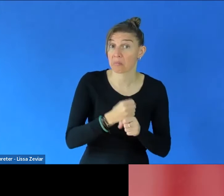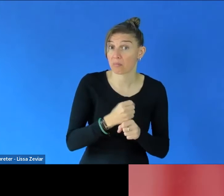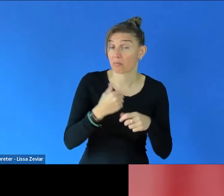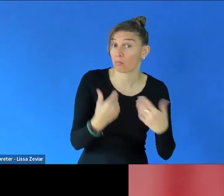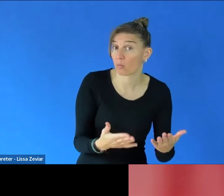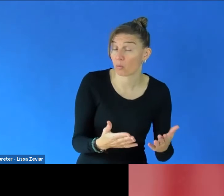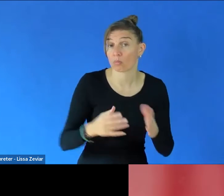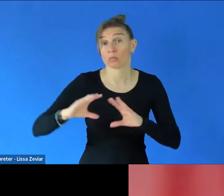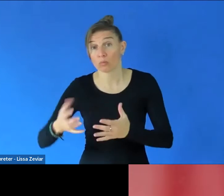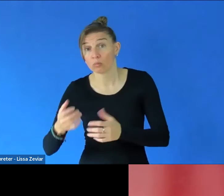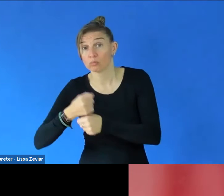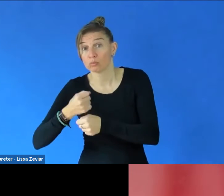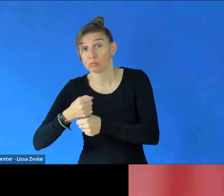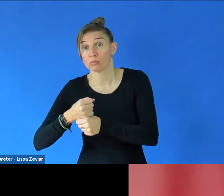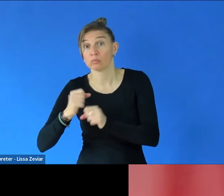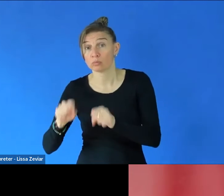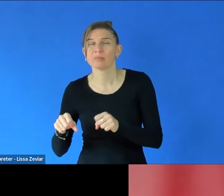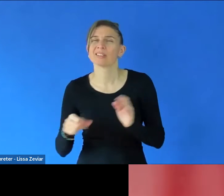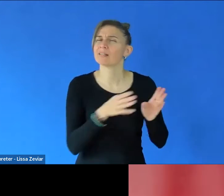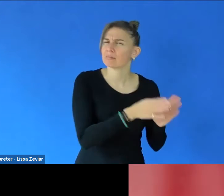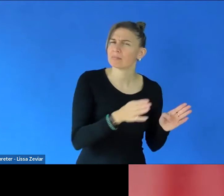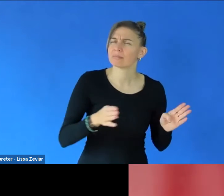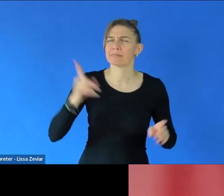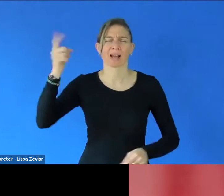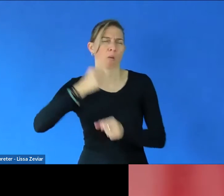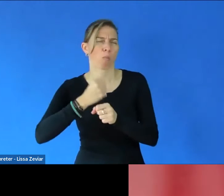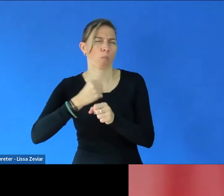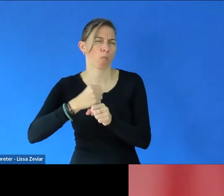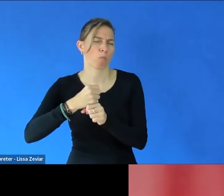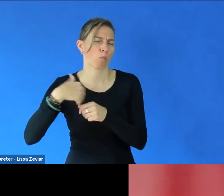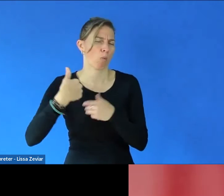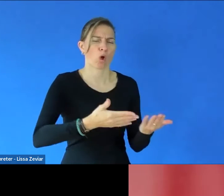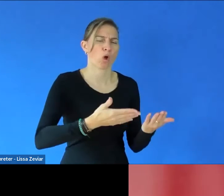So, the employers are not clear about the ability